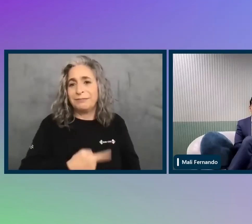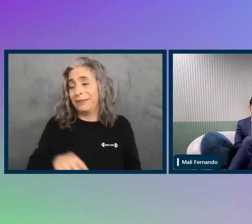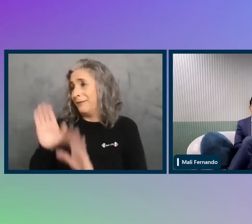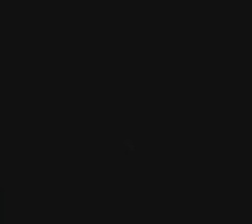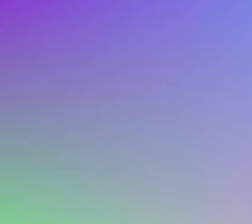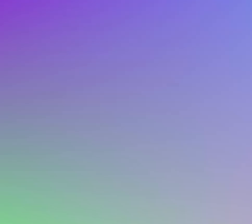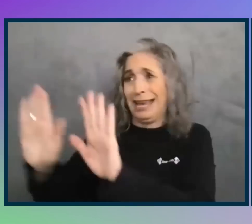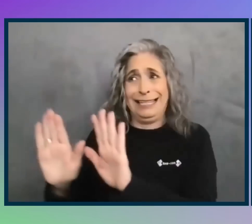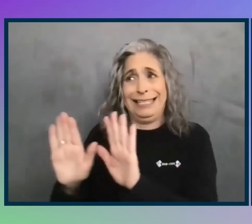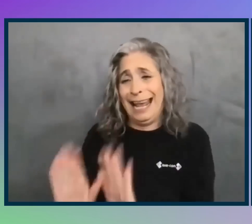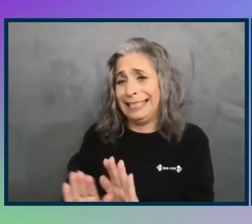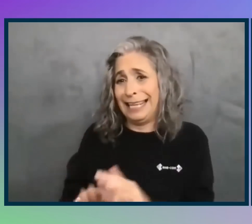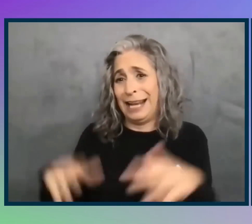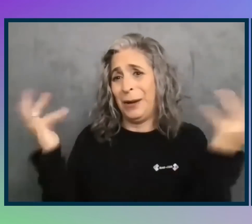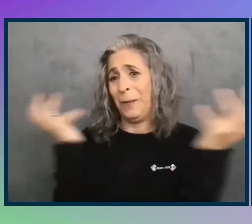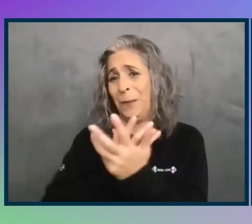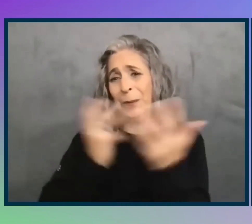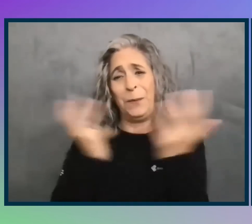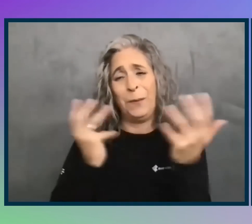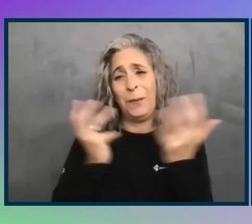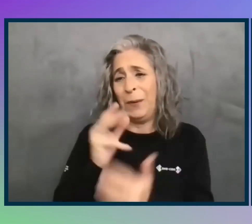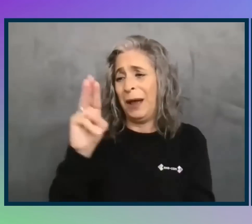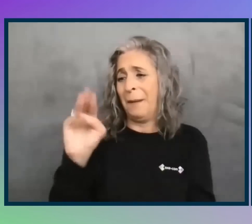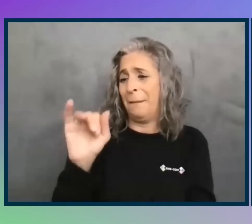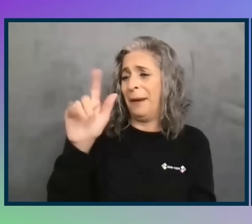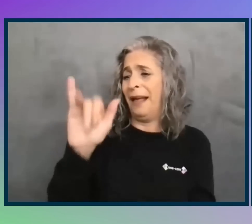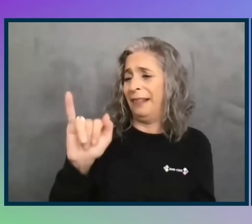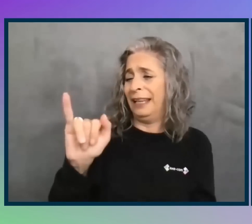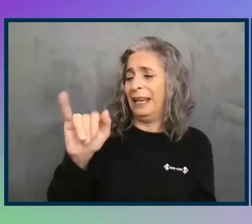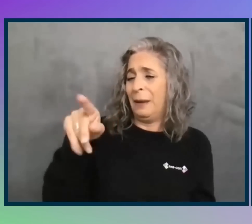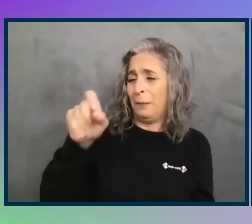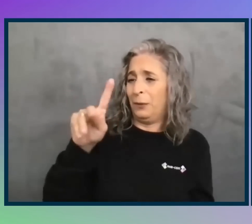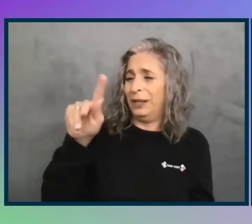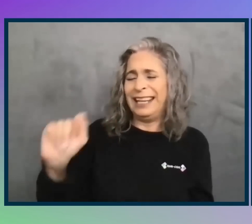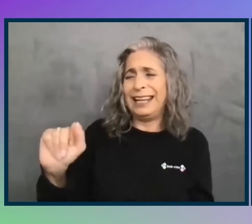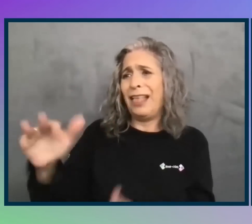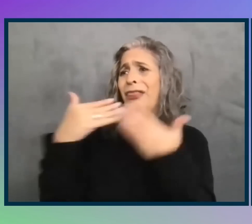Mali, Preety, thank you so much for a fantastic session.